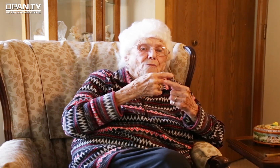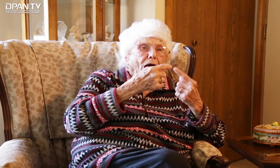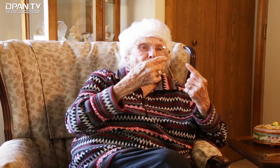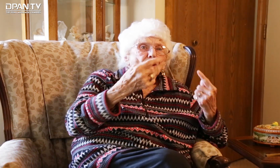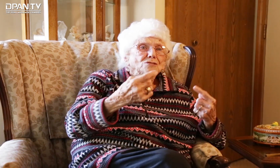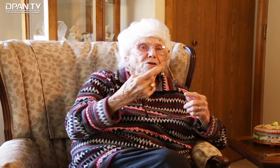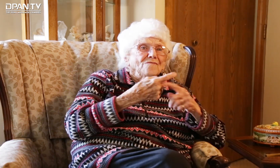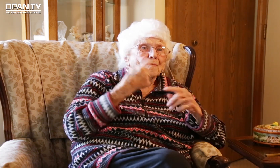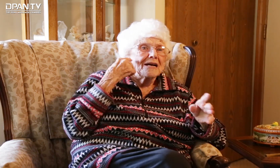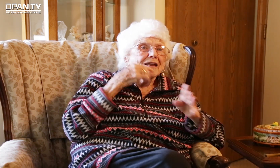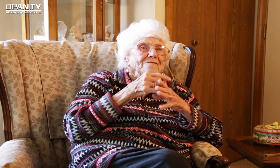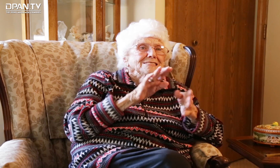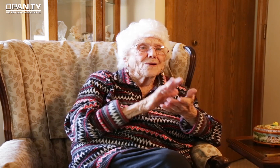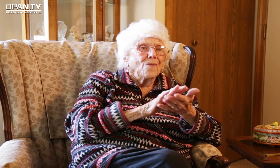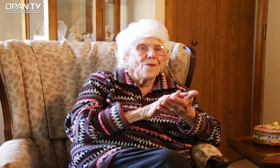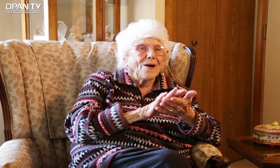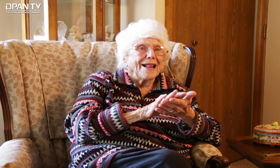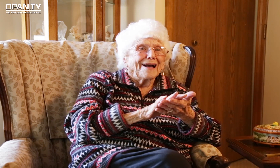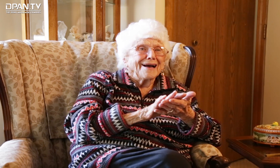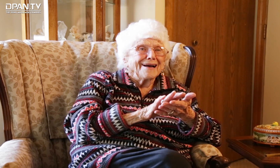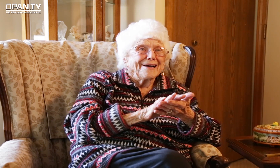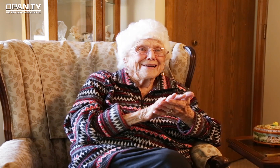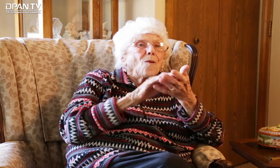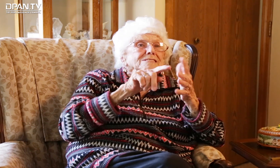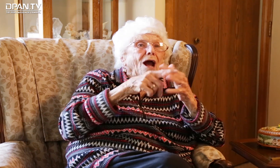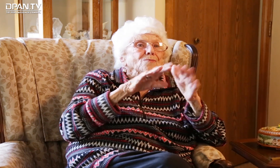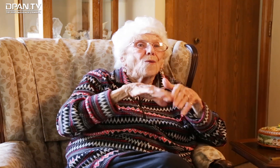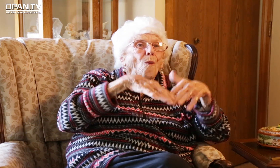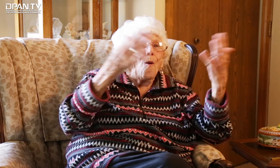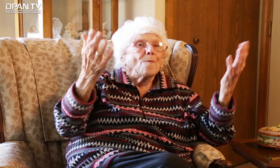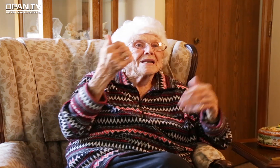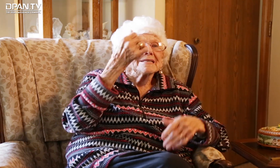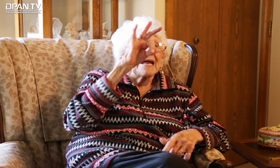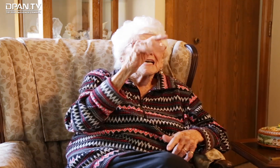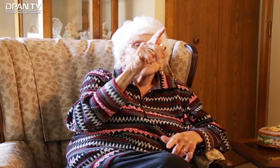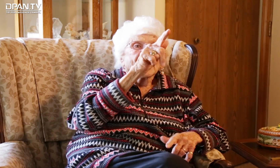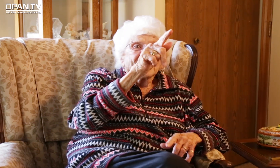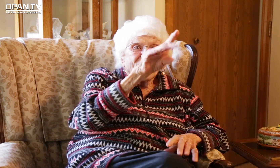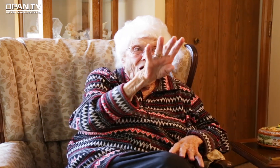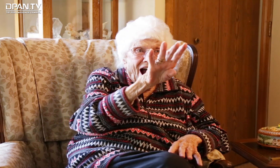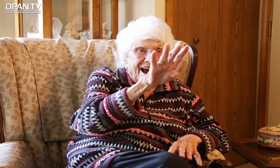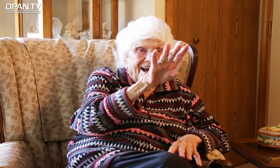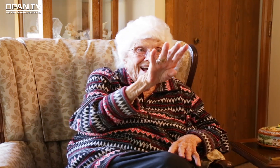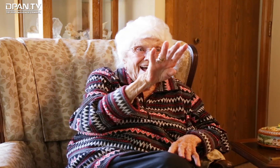I lived right across from the Deaf school. It opened in 1924.